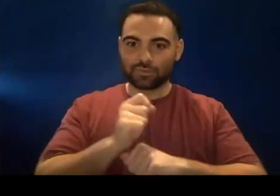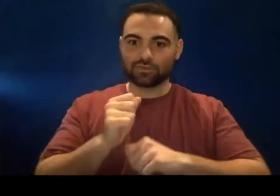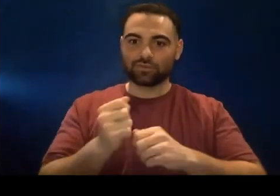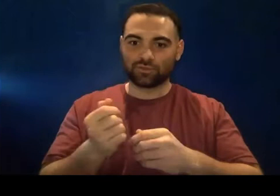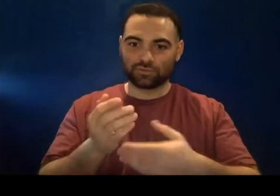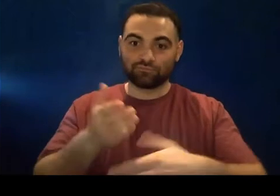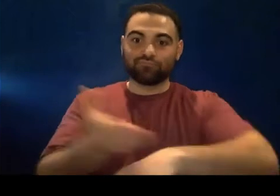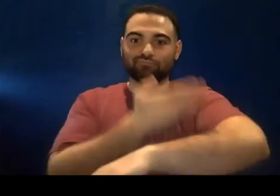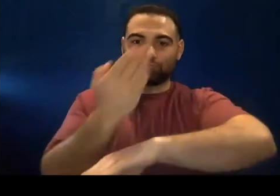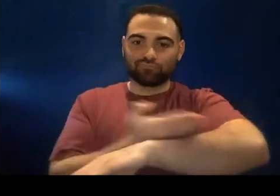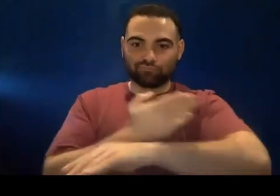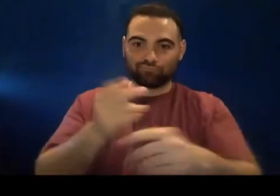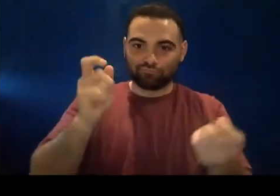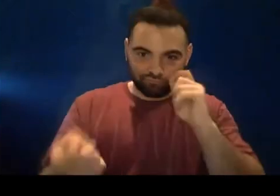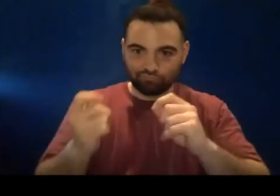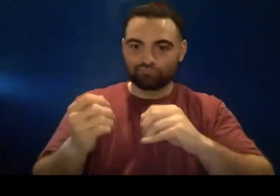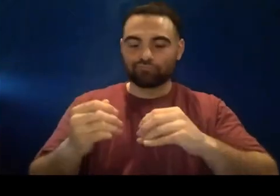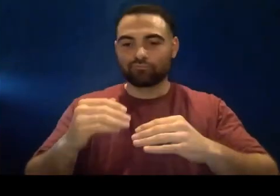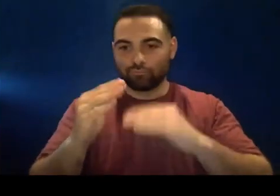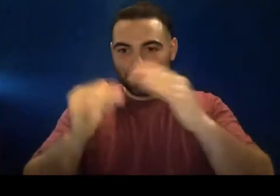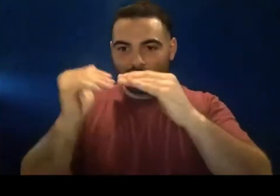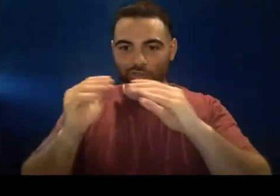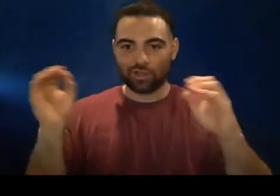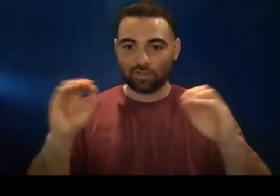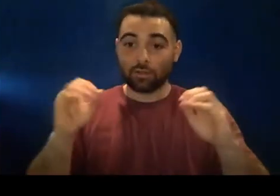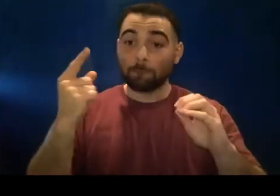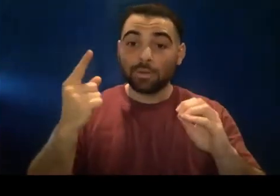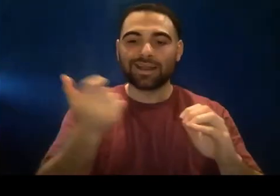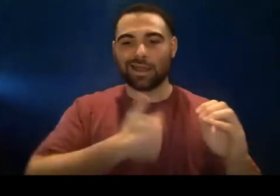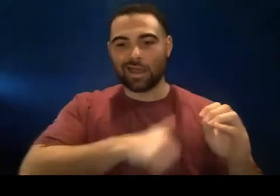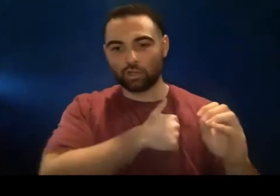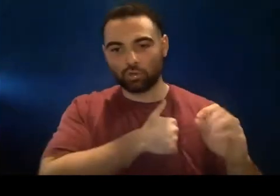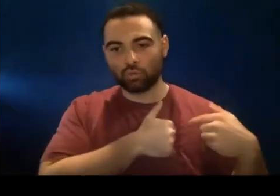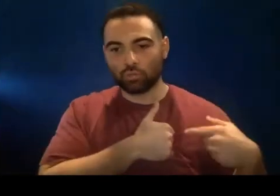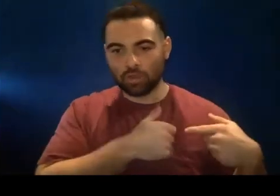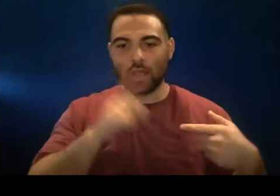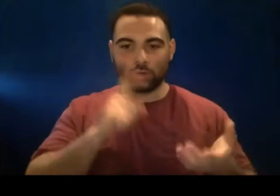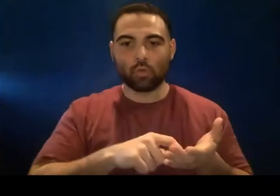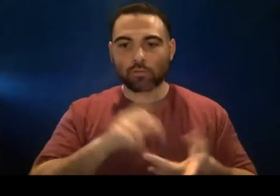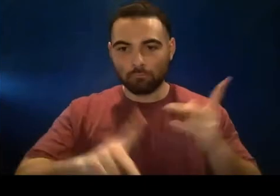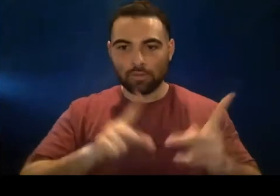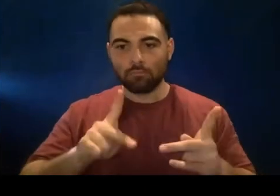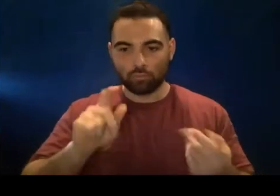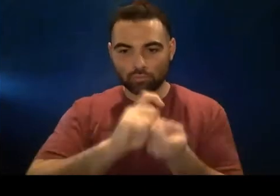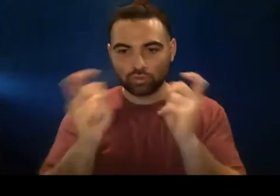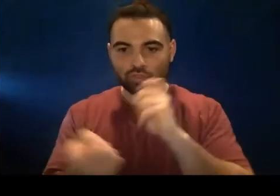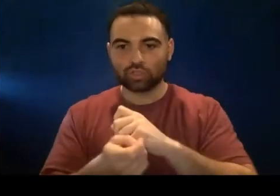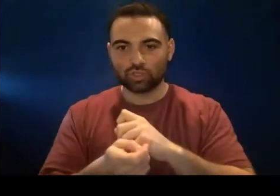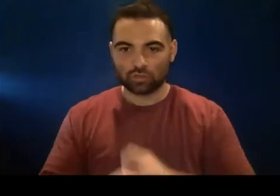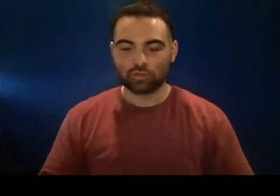at the time, there was definitely a change in attitude and there was hope, Andy brought with him